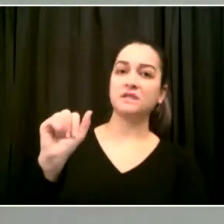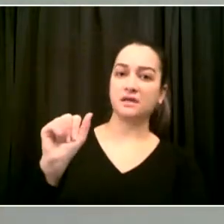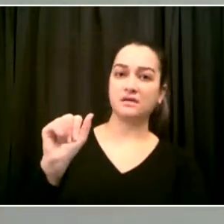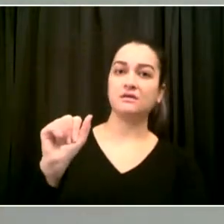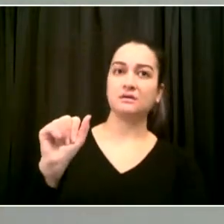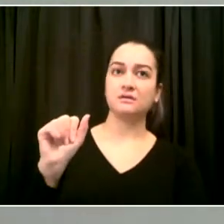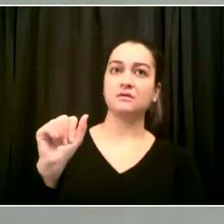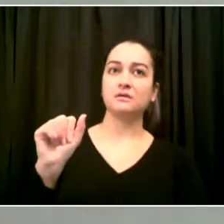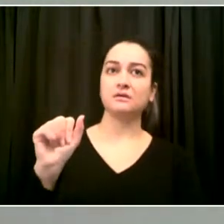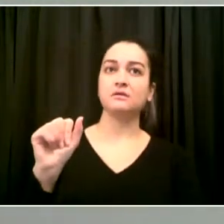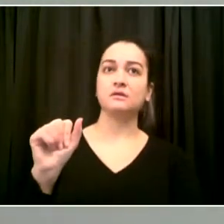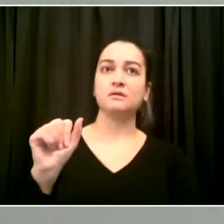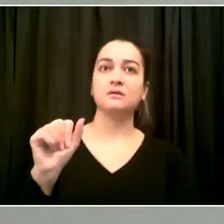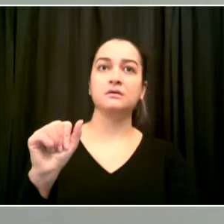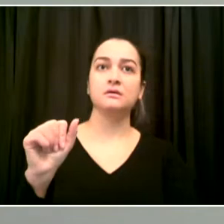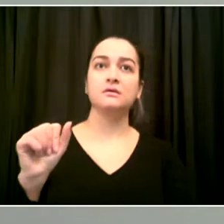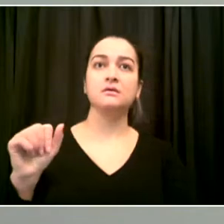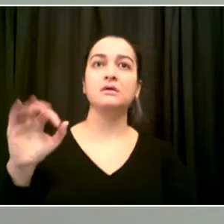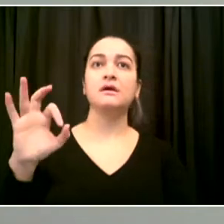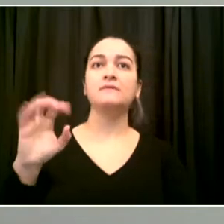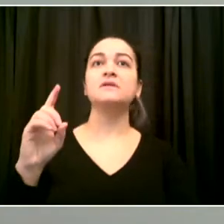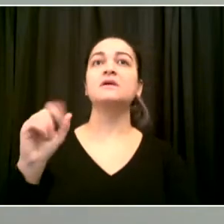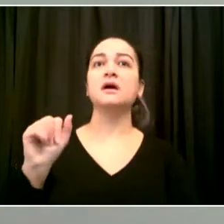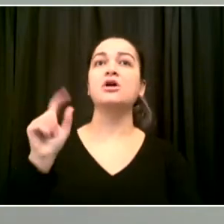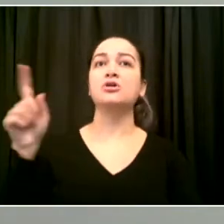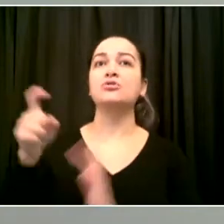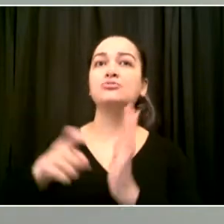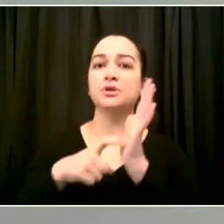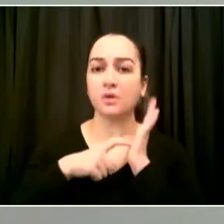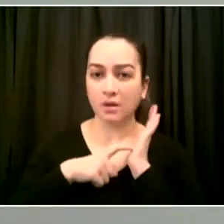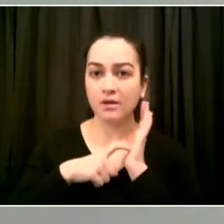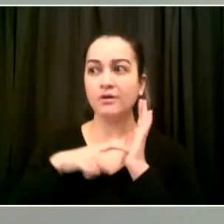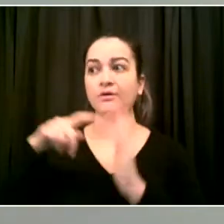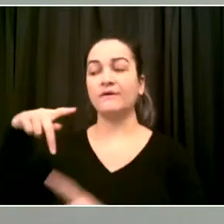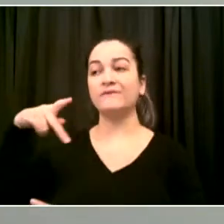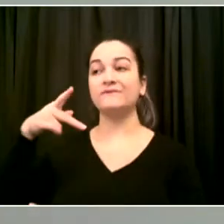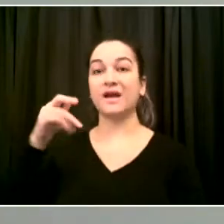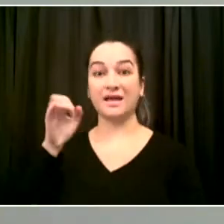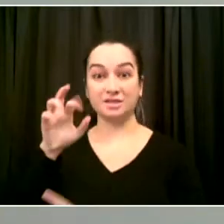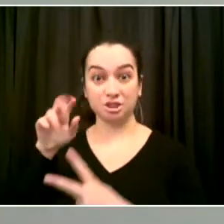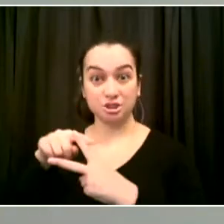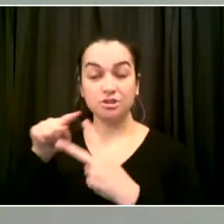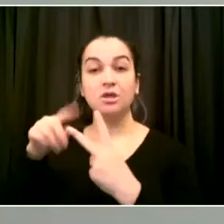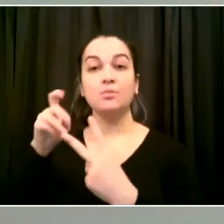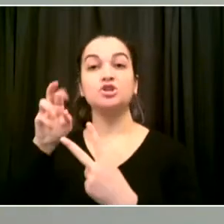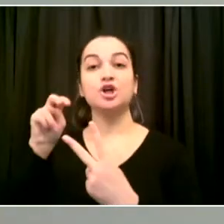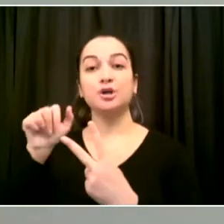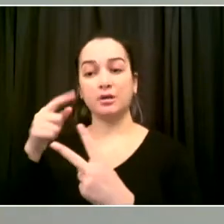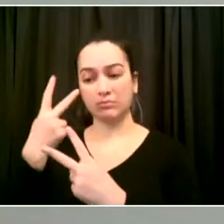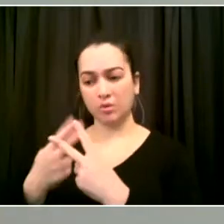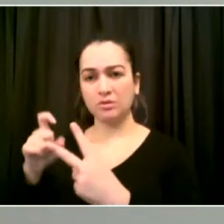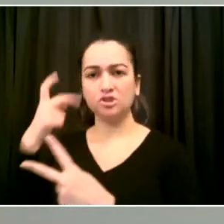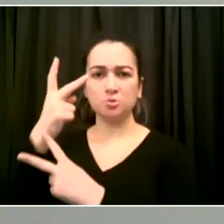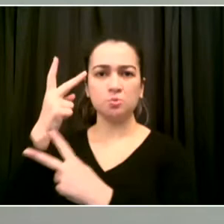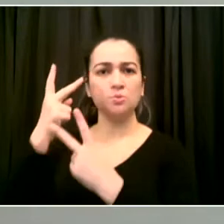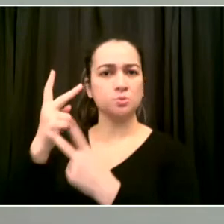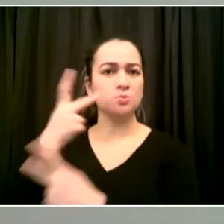VACCINATE PEOPLE WE SHOULD FOLLOW THE CURRENT GUIDANCE FROM THE FDA IN CDC WHICH IS S TO GIVIV TO FULL DOSES AND ASSUMING THE